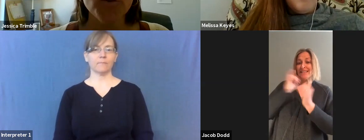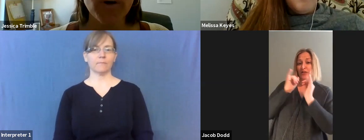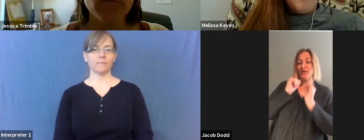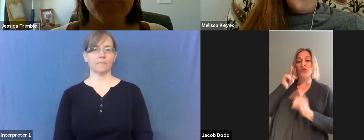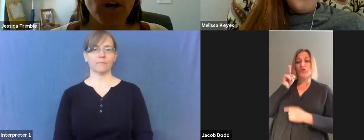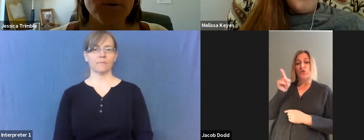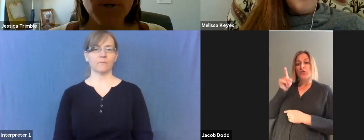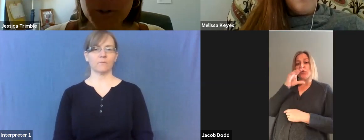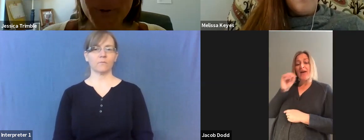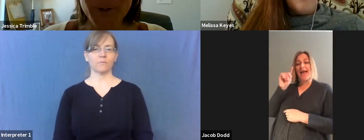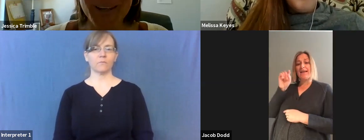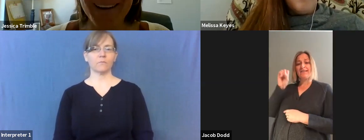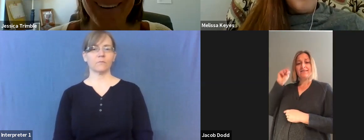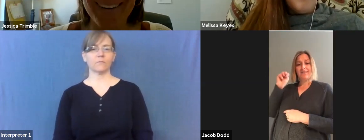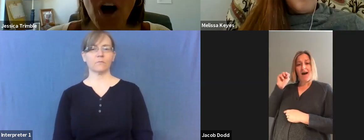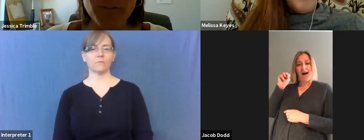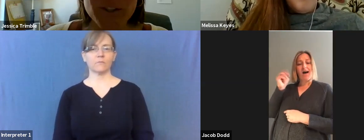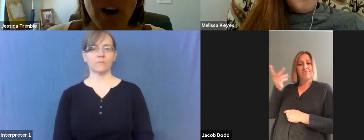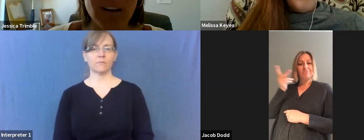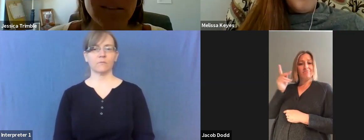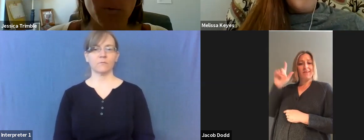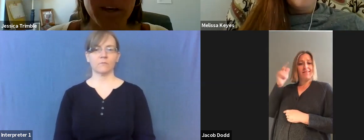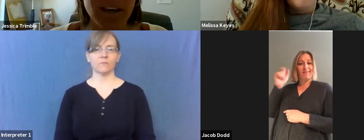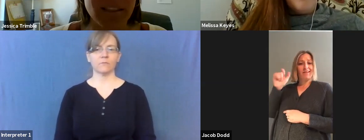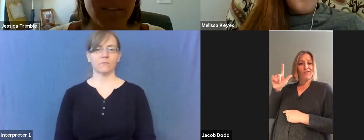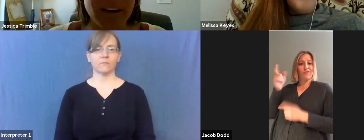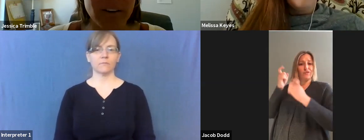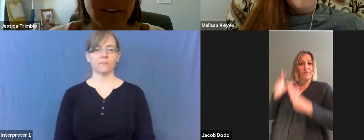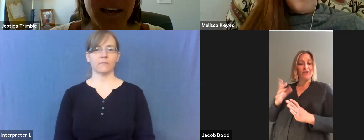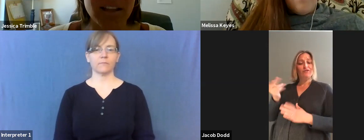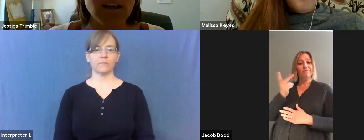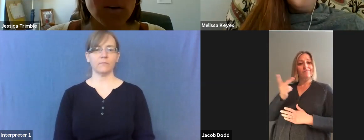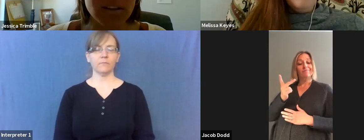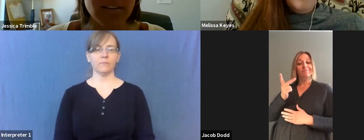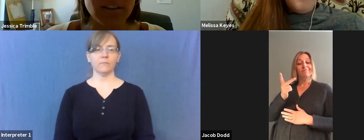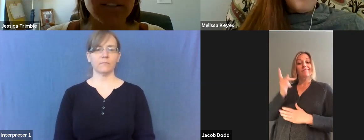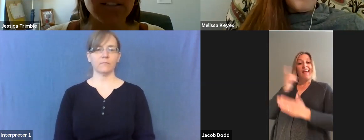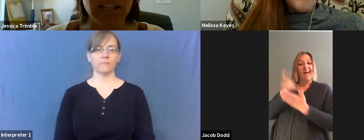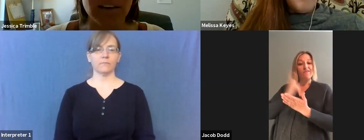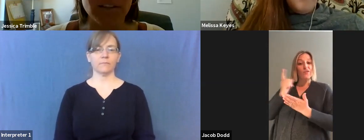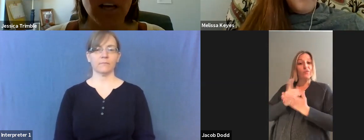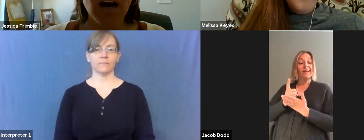you have been on multiple conference calls a week at the federal, and local level, and state level